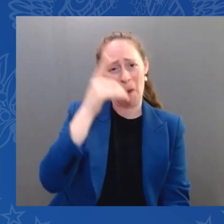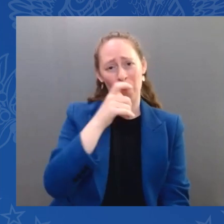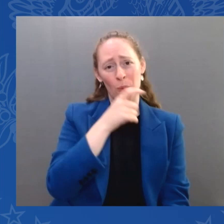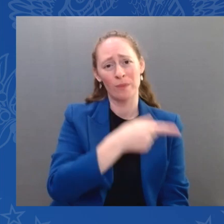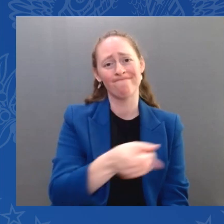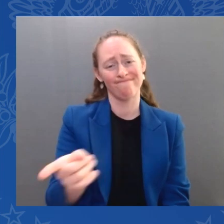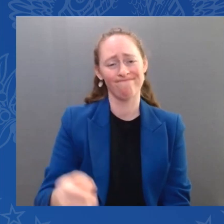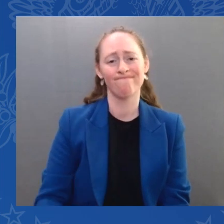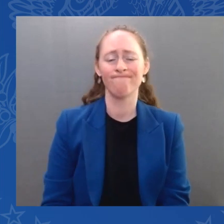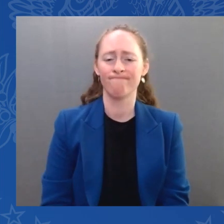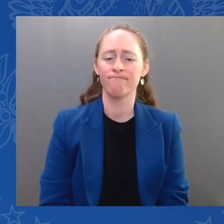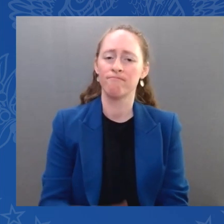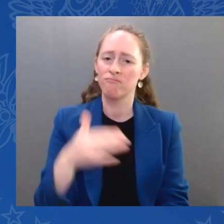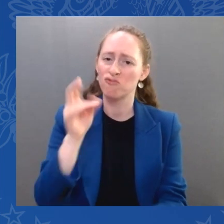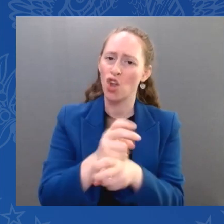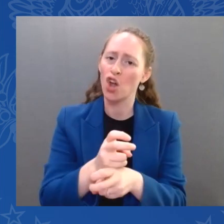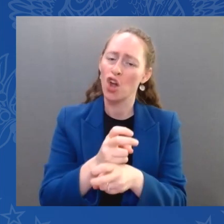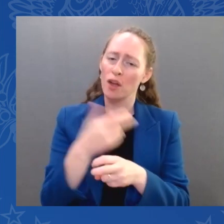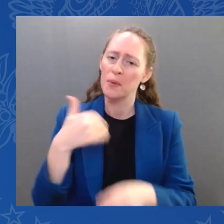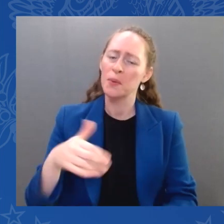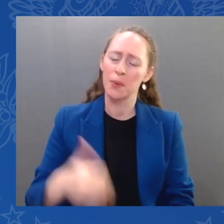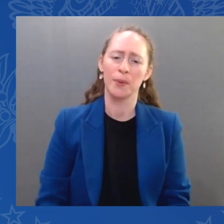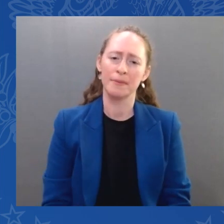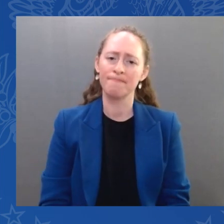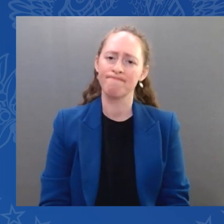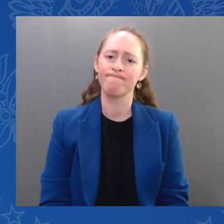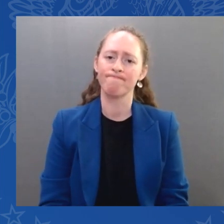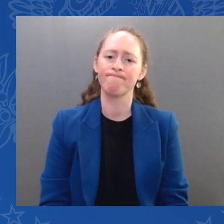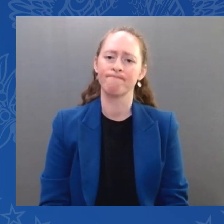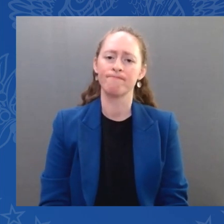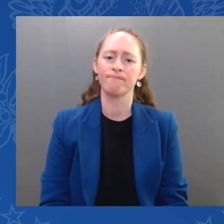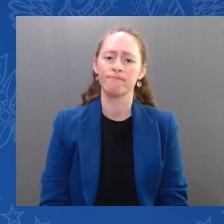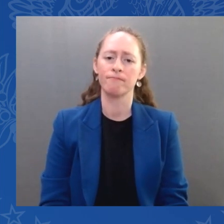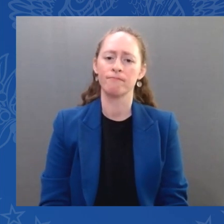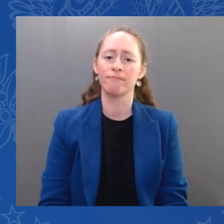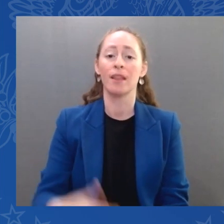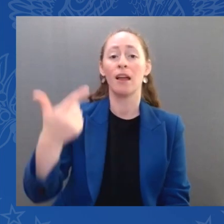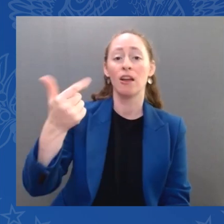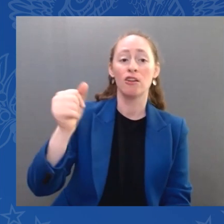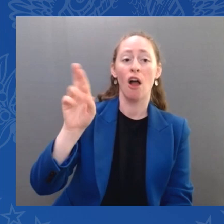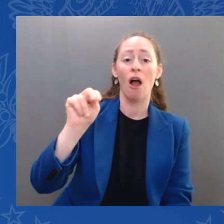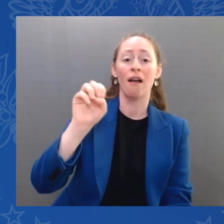And, Garnell, it's good to see you again. I know how tough it is.